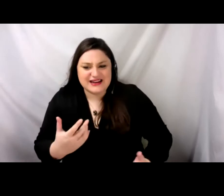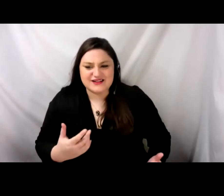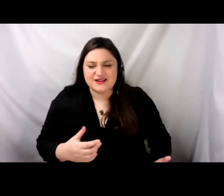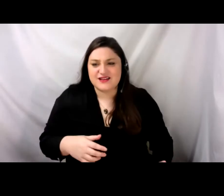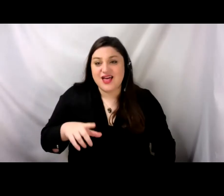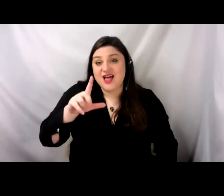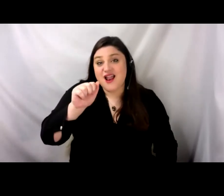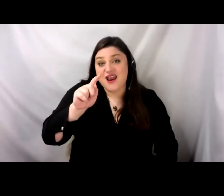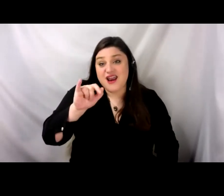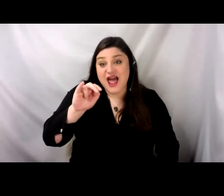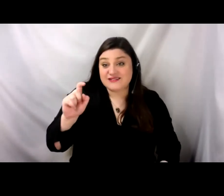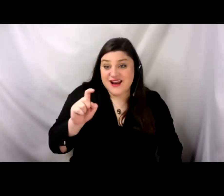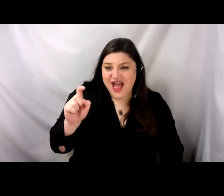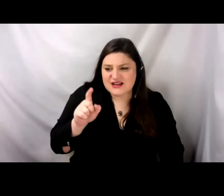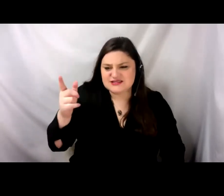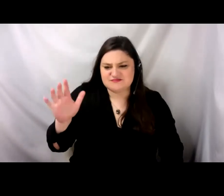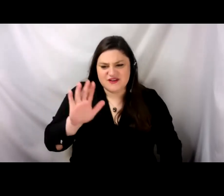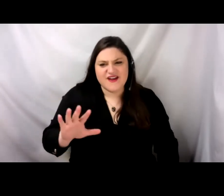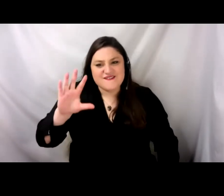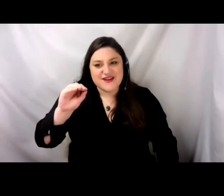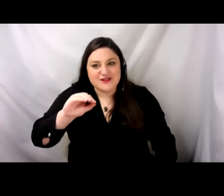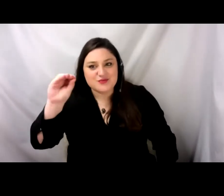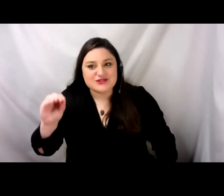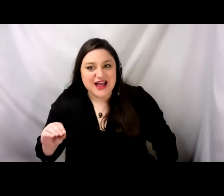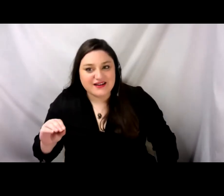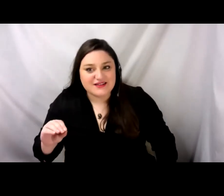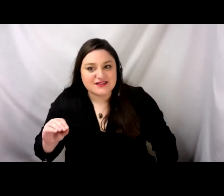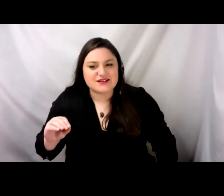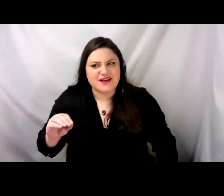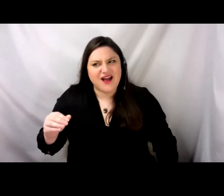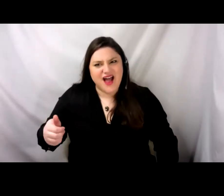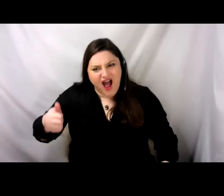And white and African-American are low. And it's just again,